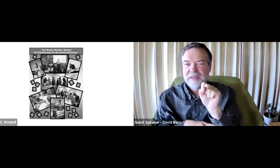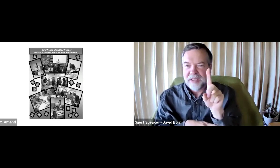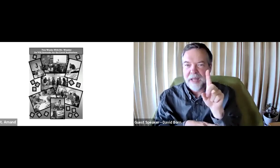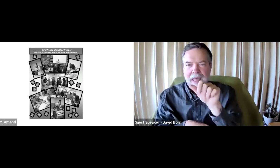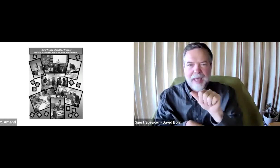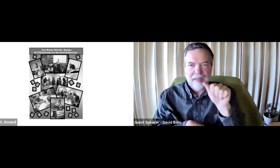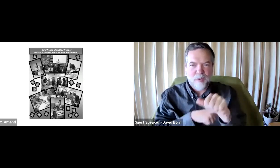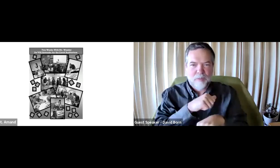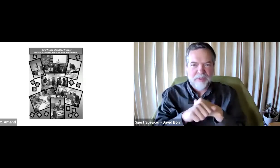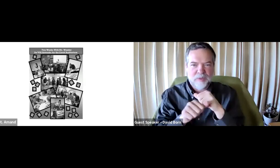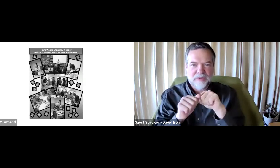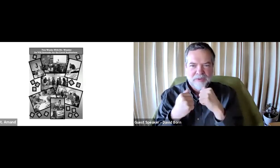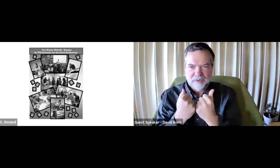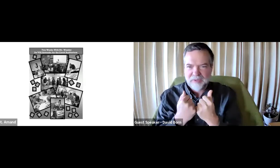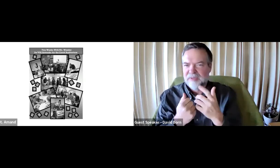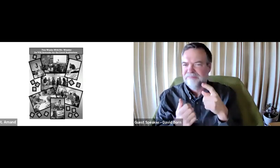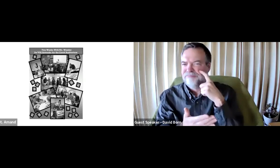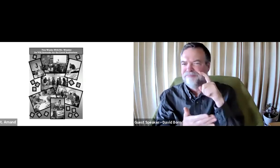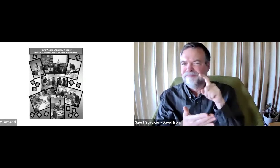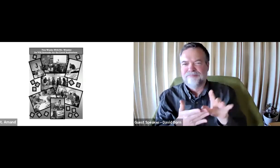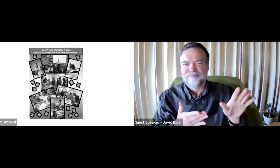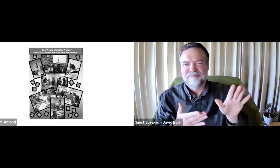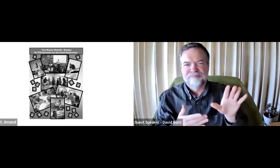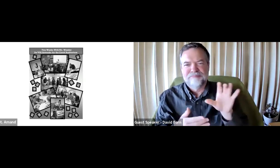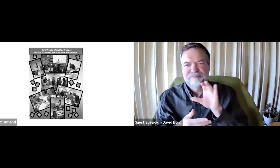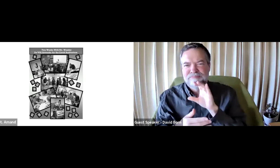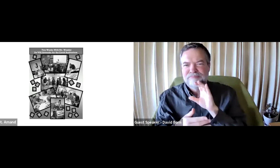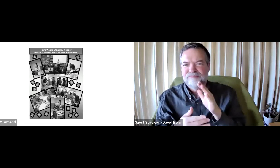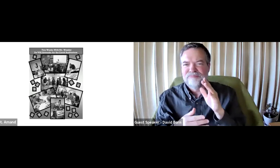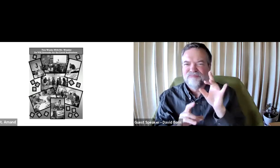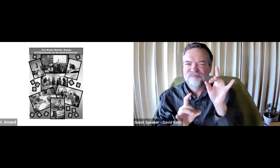and that he's an alumnus of ours, too,